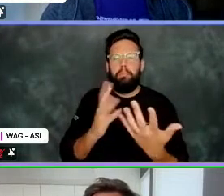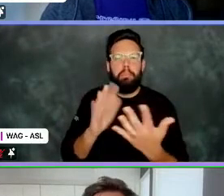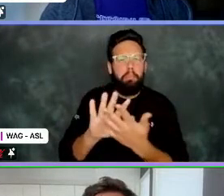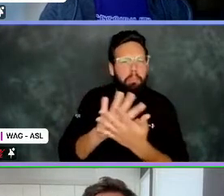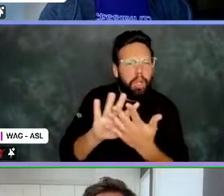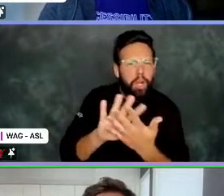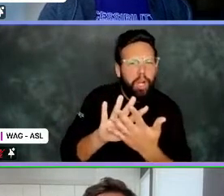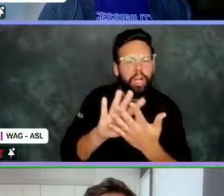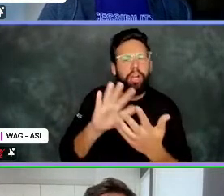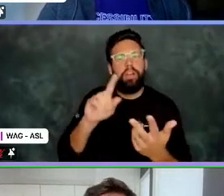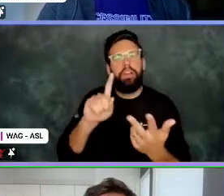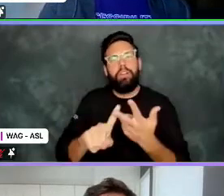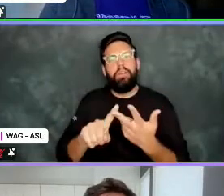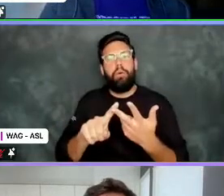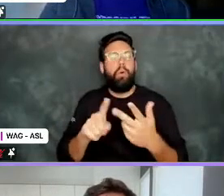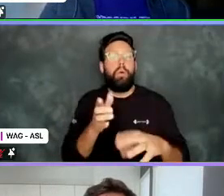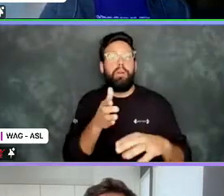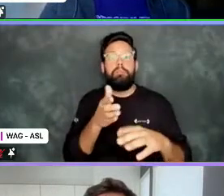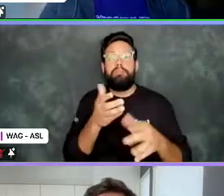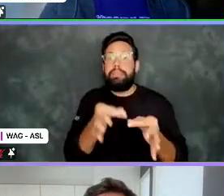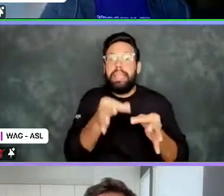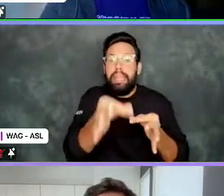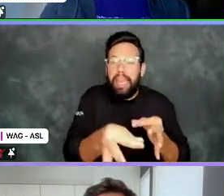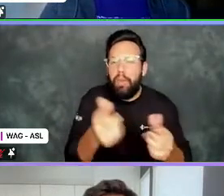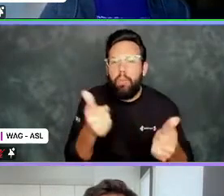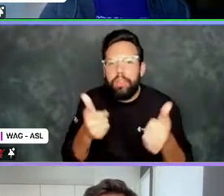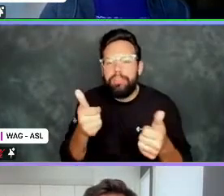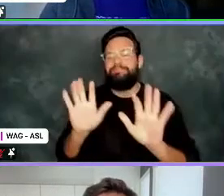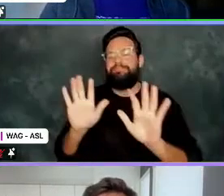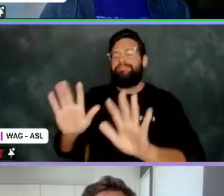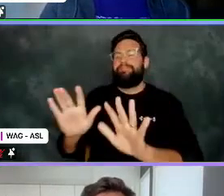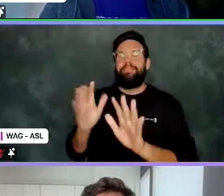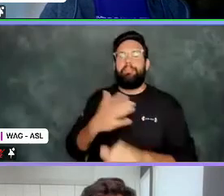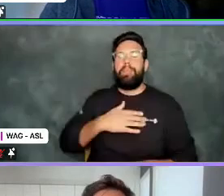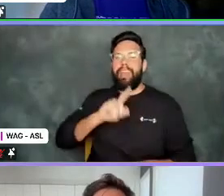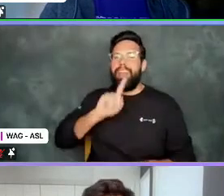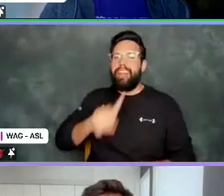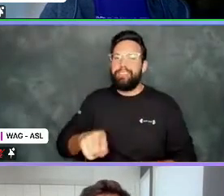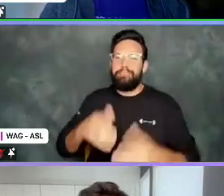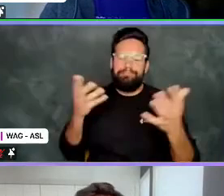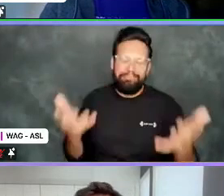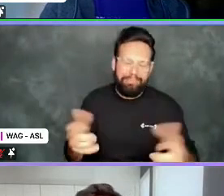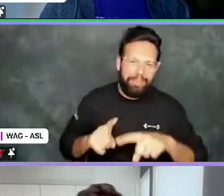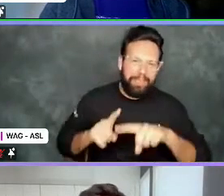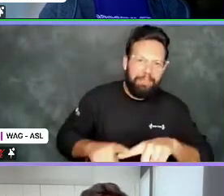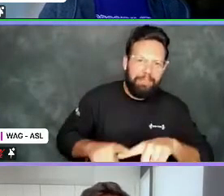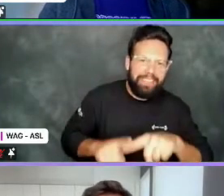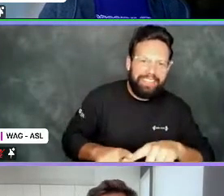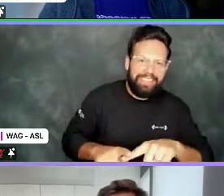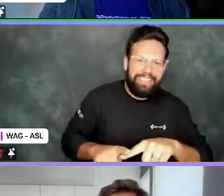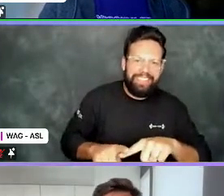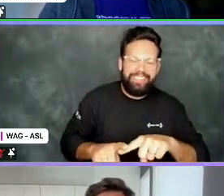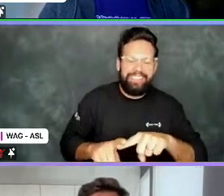messages? Only on form submit, on blur, or on user after a short delay?